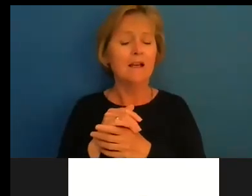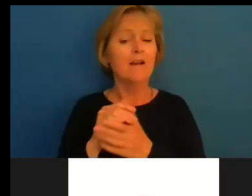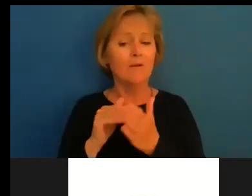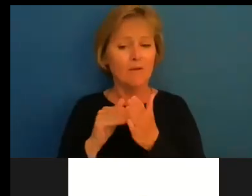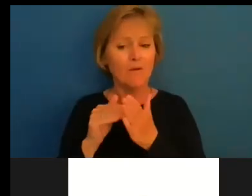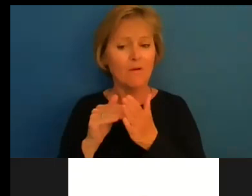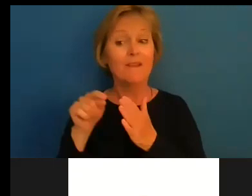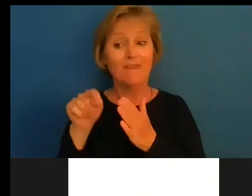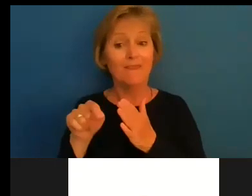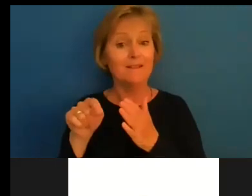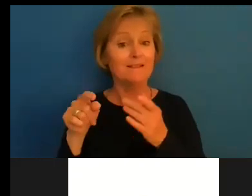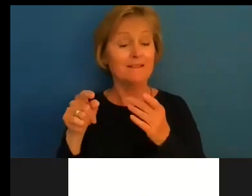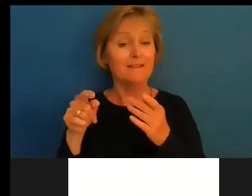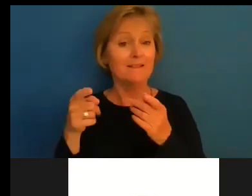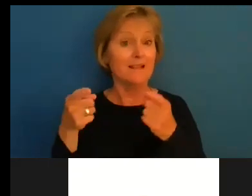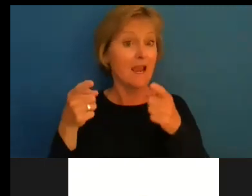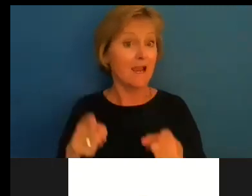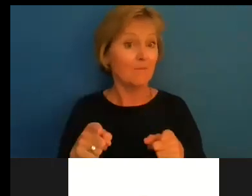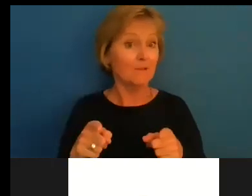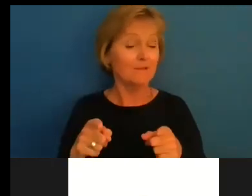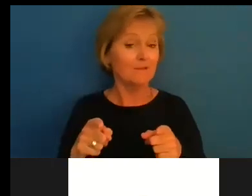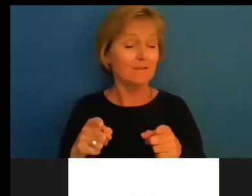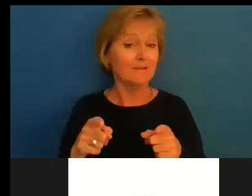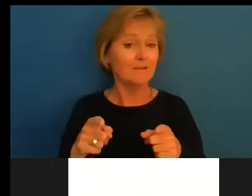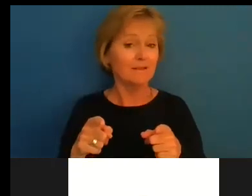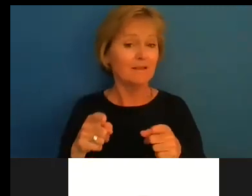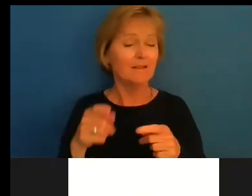kind of thing happens because of beliefs about